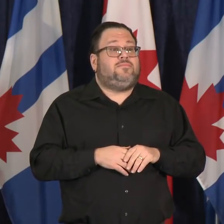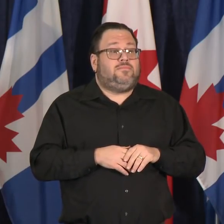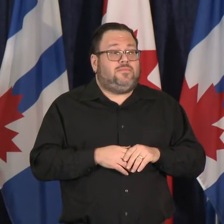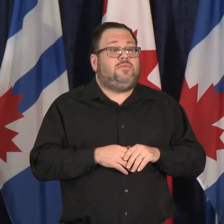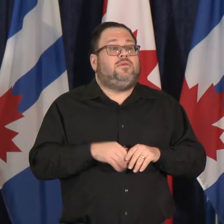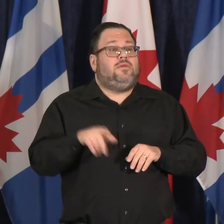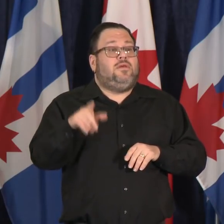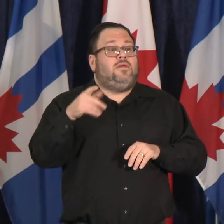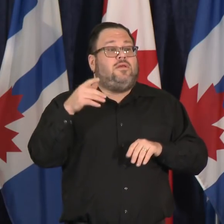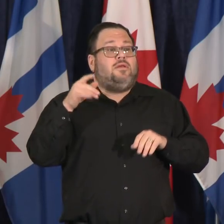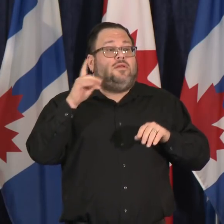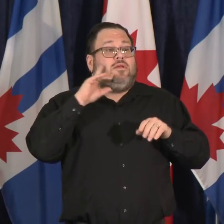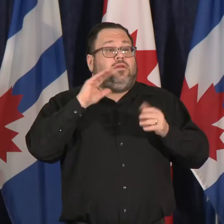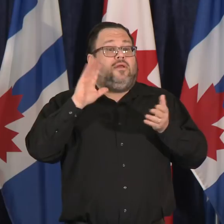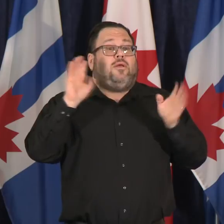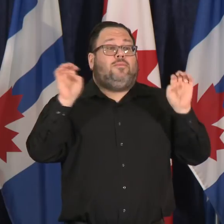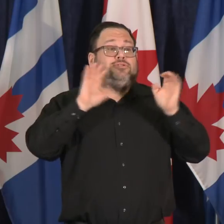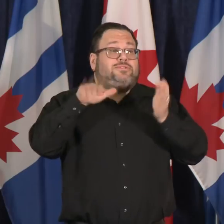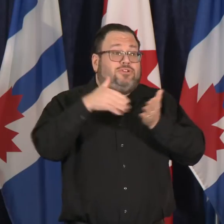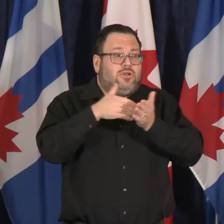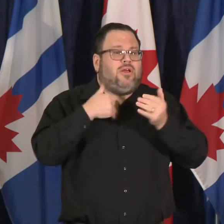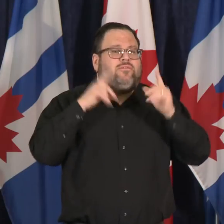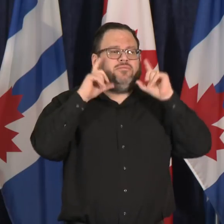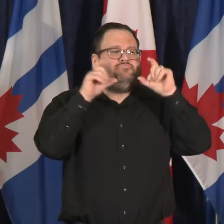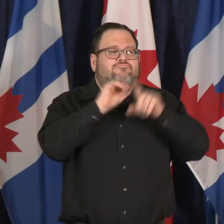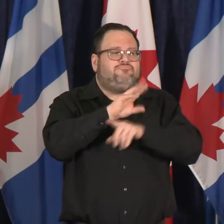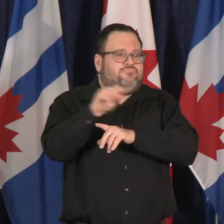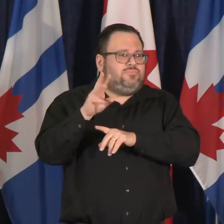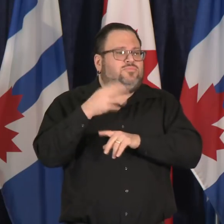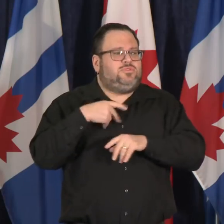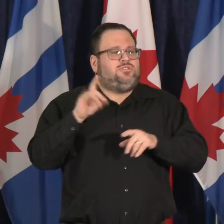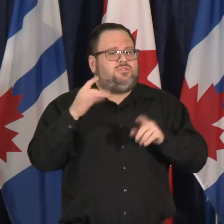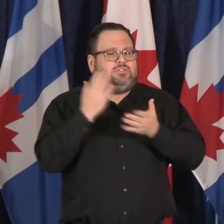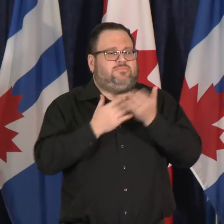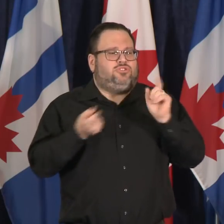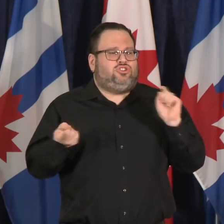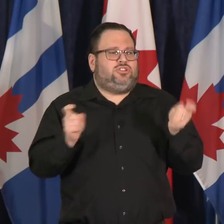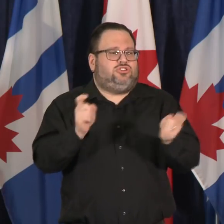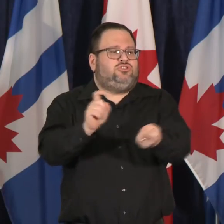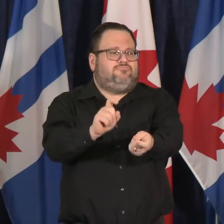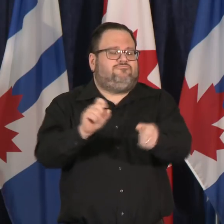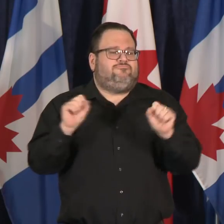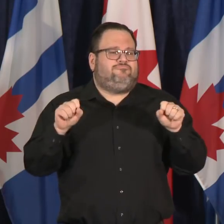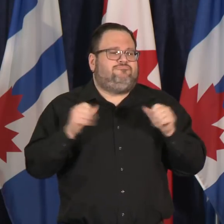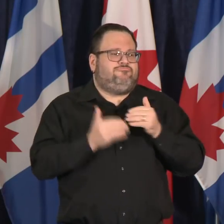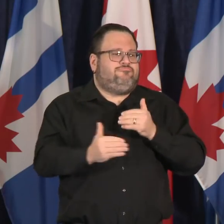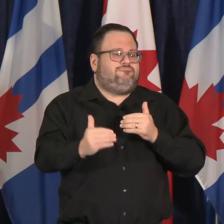with that we are joined today by fire chief Matthew Pegg as head of the city's